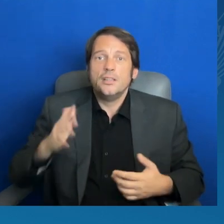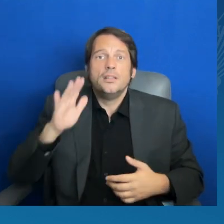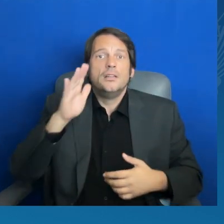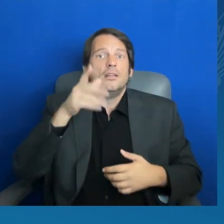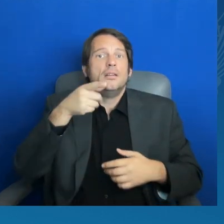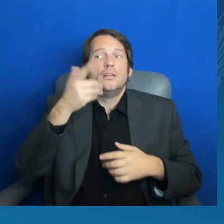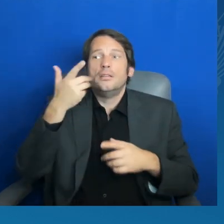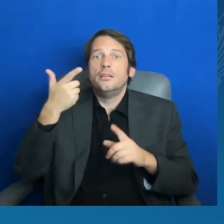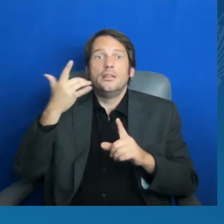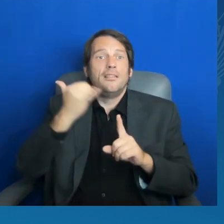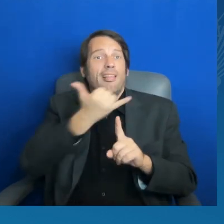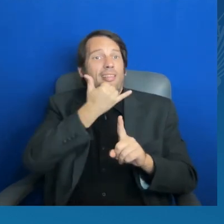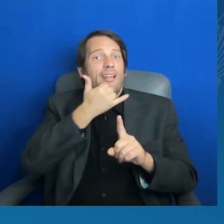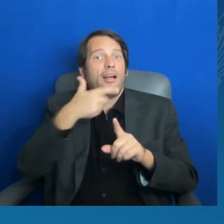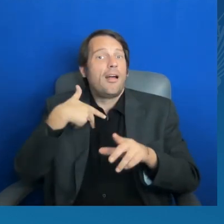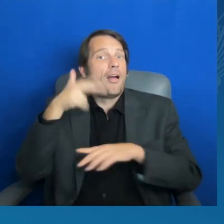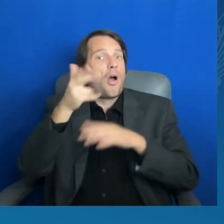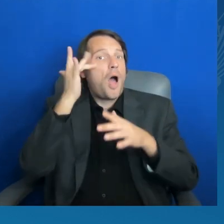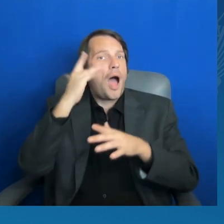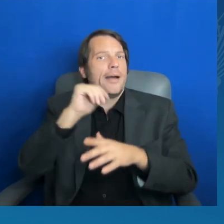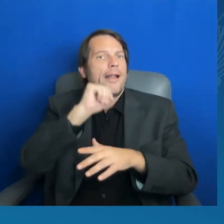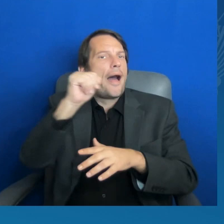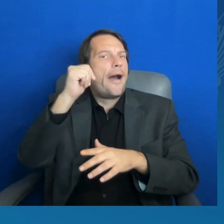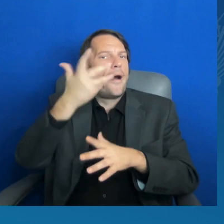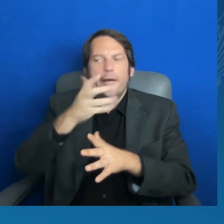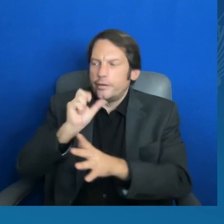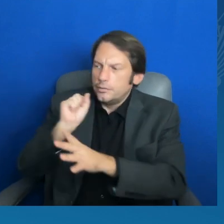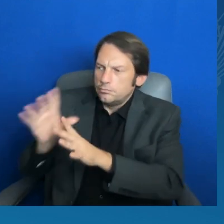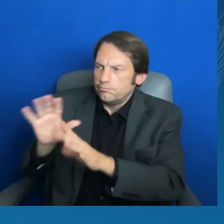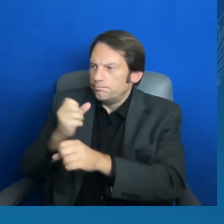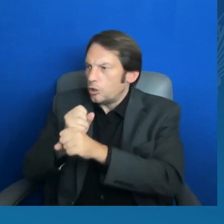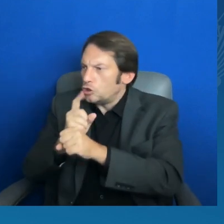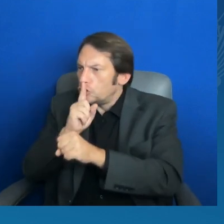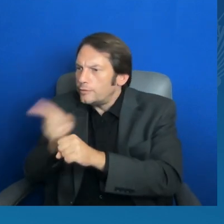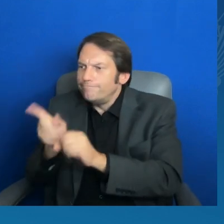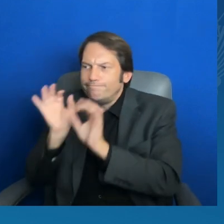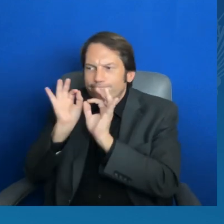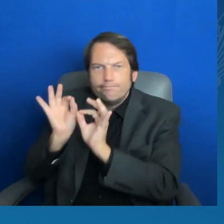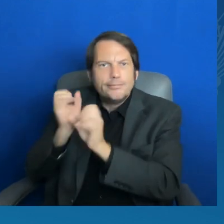we know that it is so much bigger than the tragedy of that one incident.